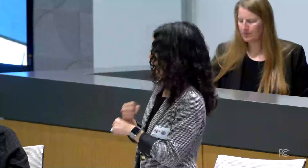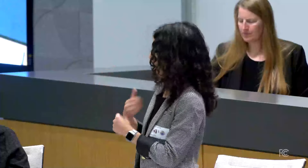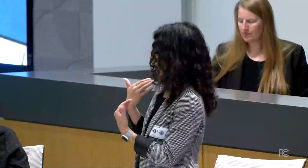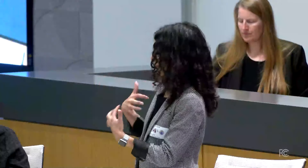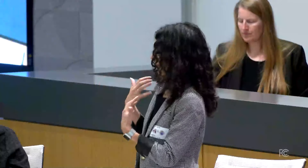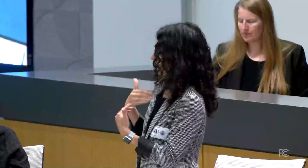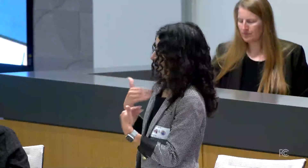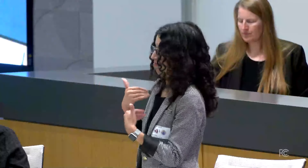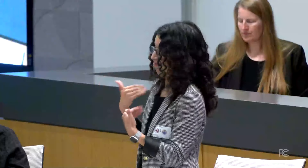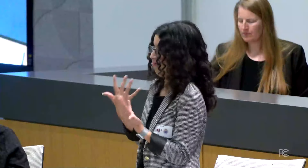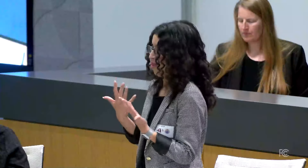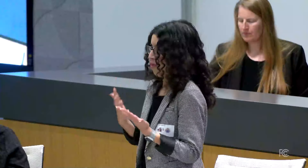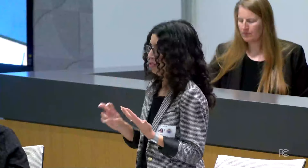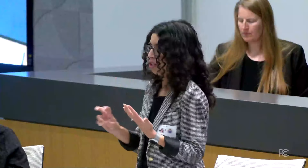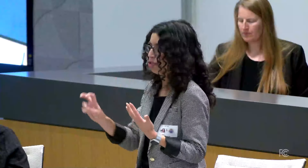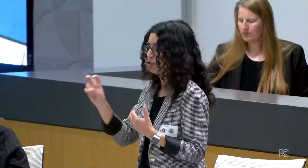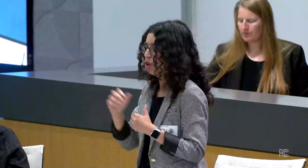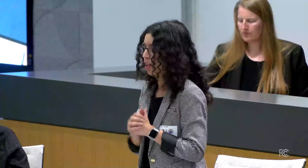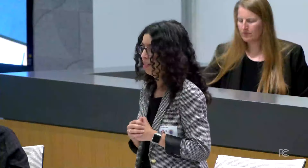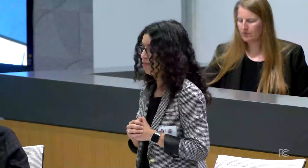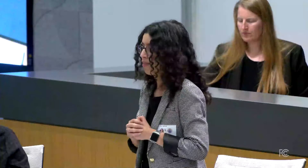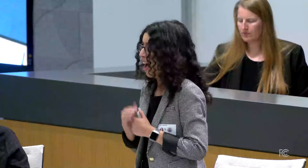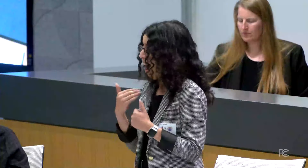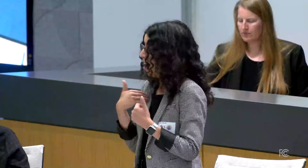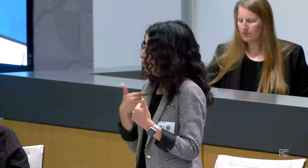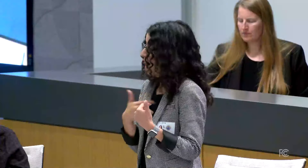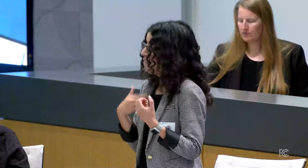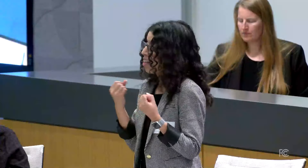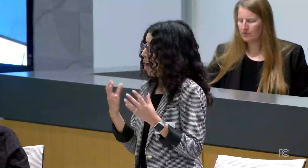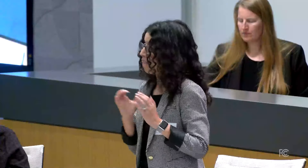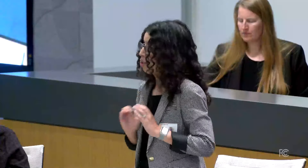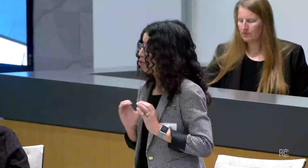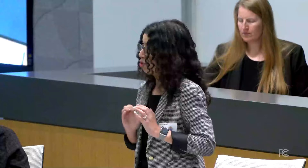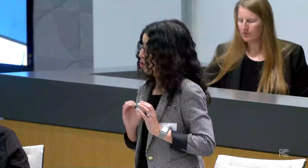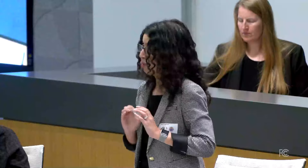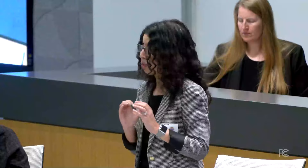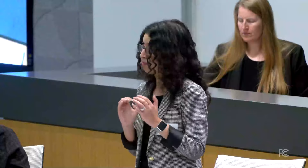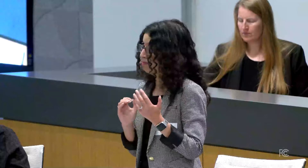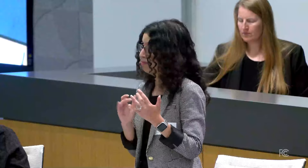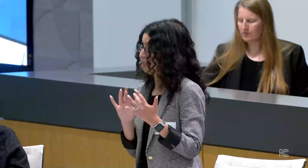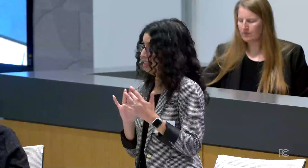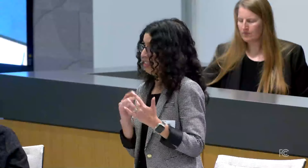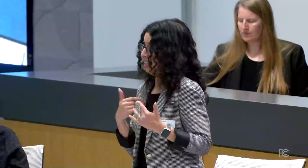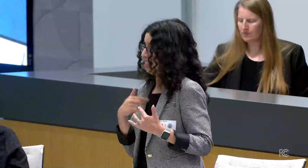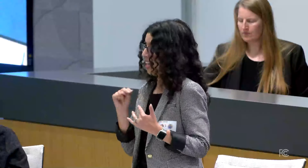PROVIDING ACCESS. AND THE FEDERAL EXPERIENCE SHOULD MIRROR WHAT COMCAST